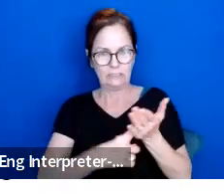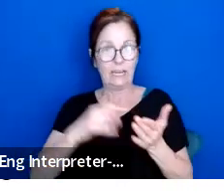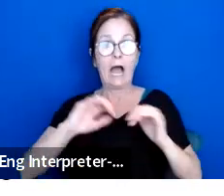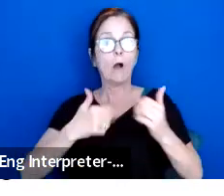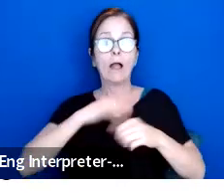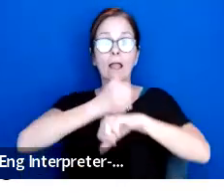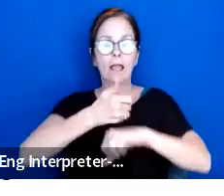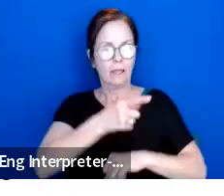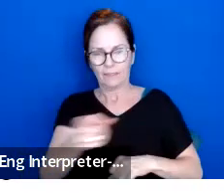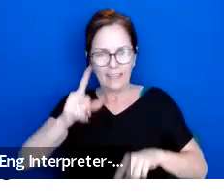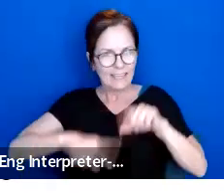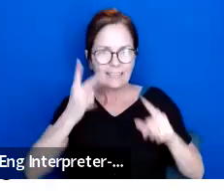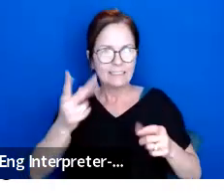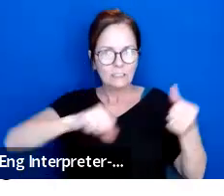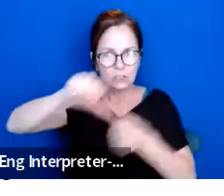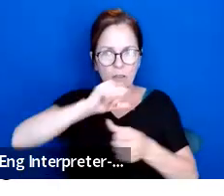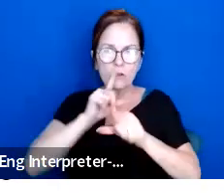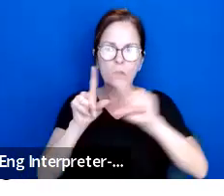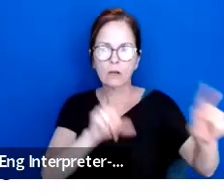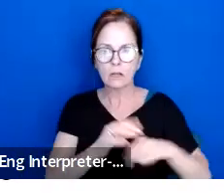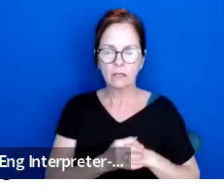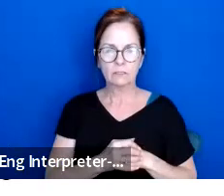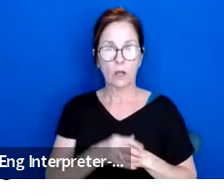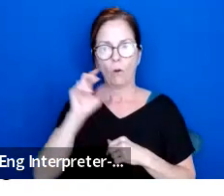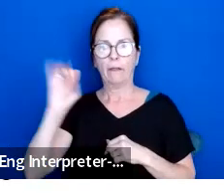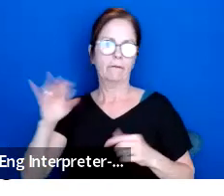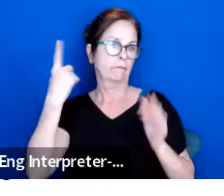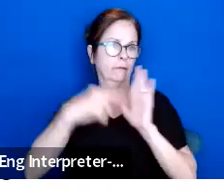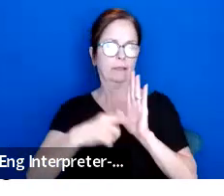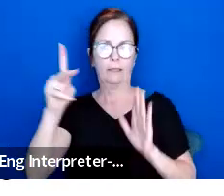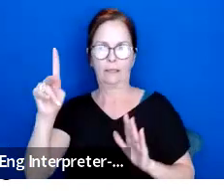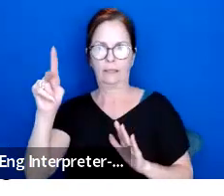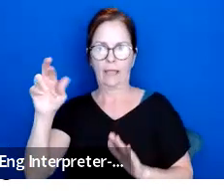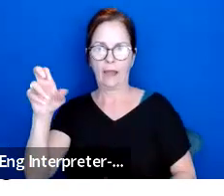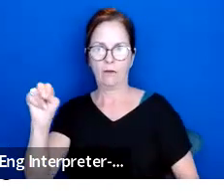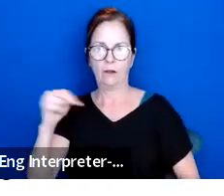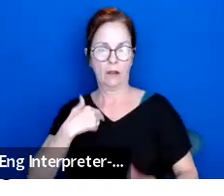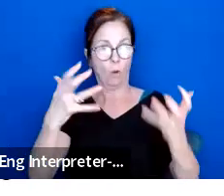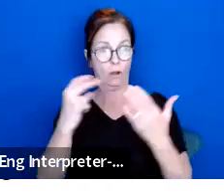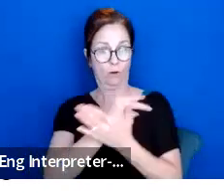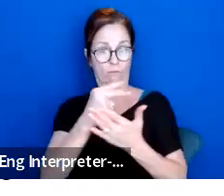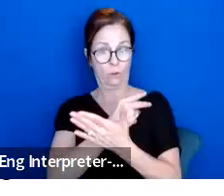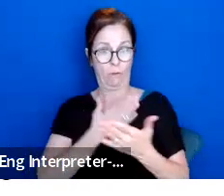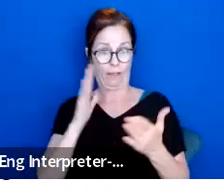Right. So if Karen Turco is trying to review my class and wants to see the discussion board, if she doesn't put something in there.